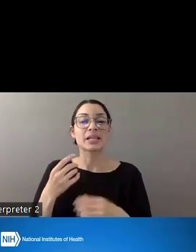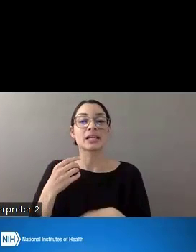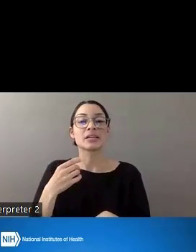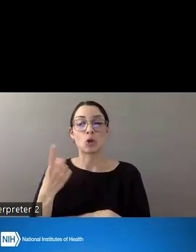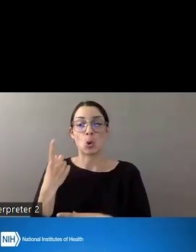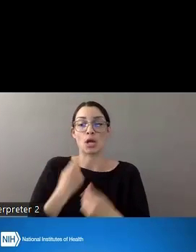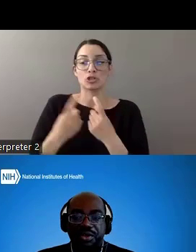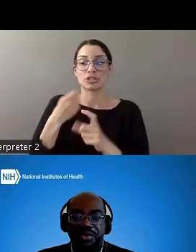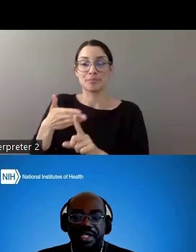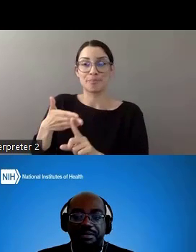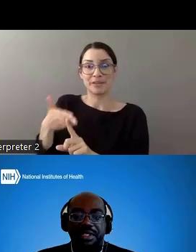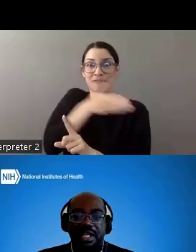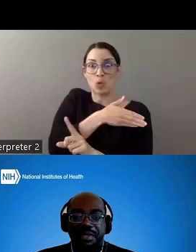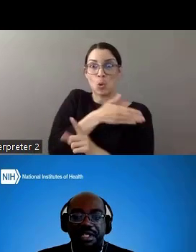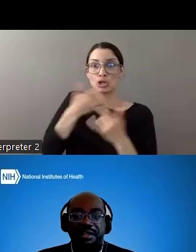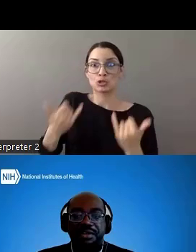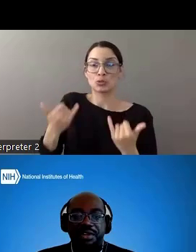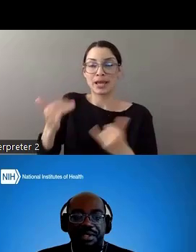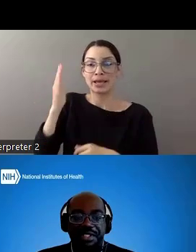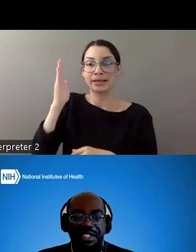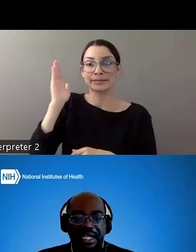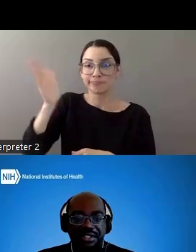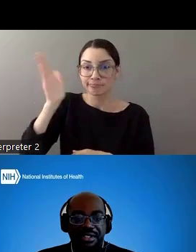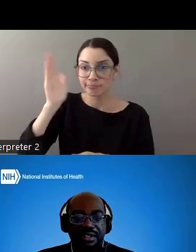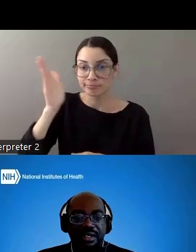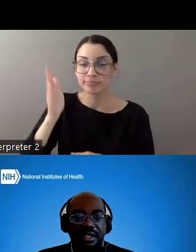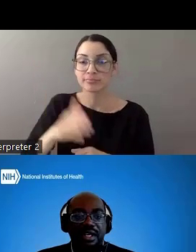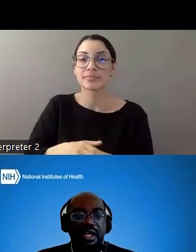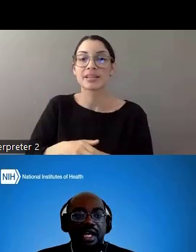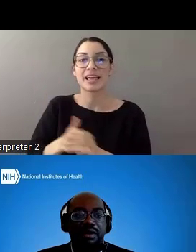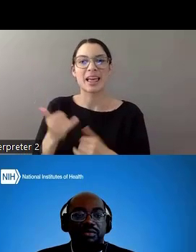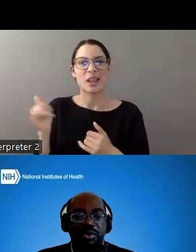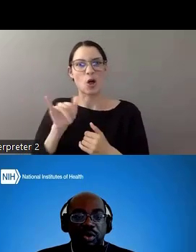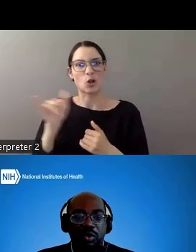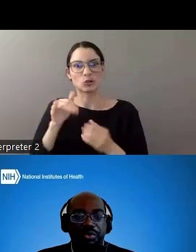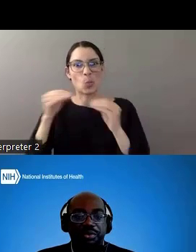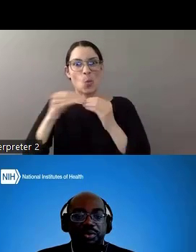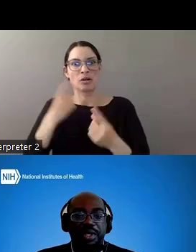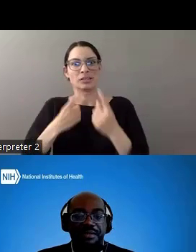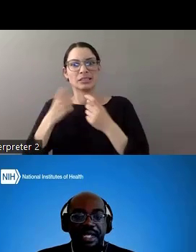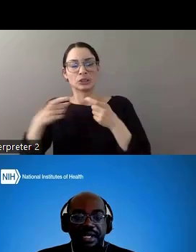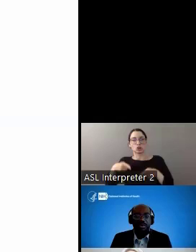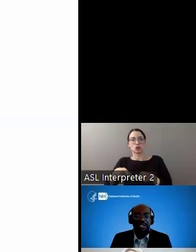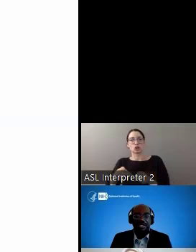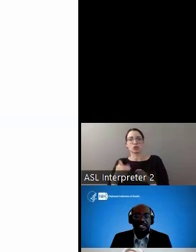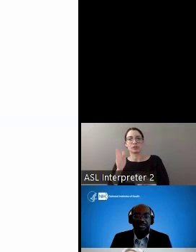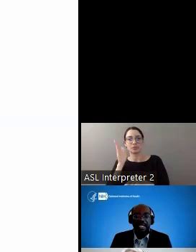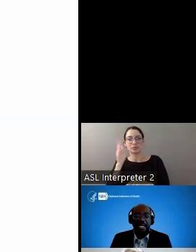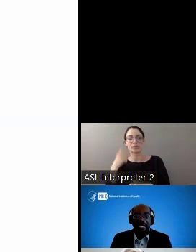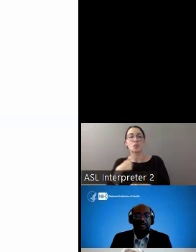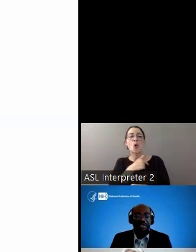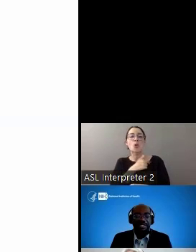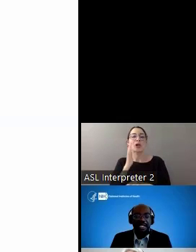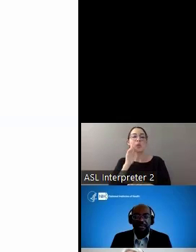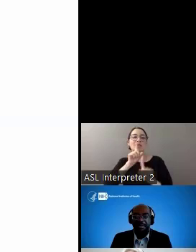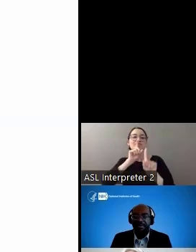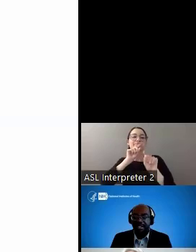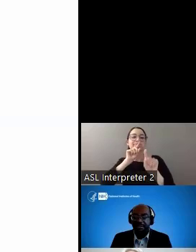in addition to those that have been coming in during the presentation. We'll go through as many questions as we can with the time available.